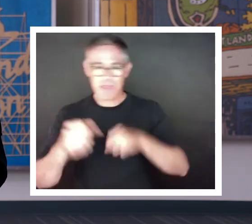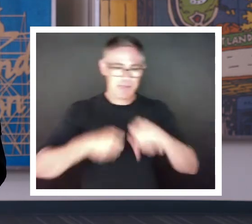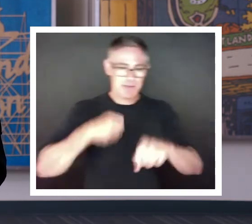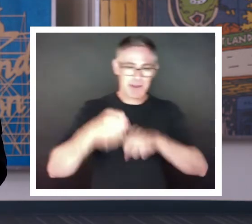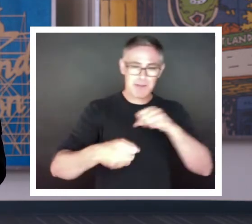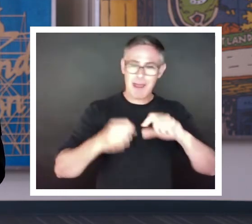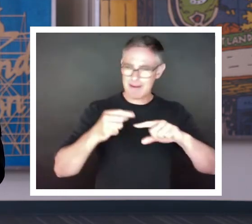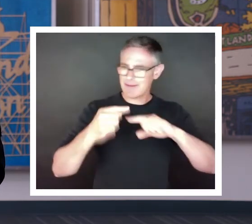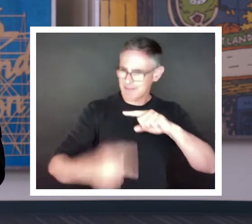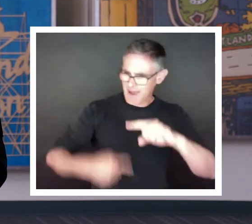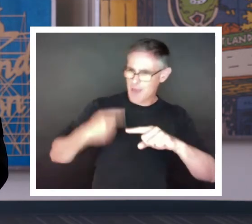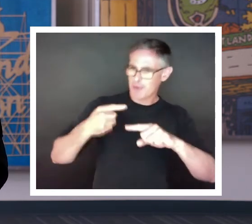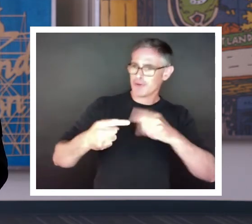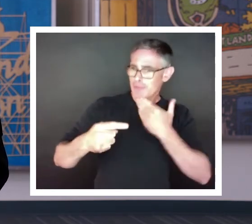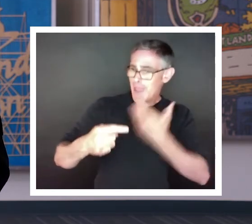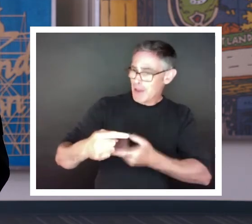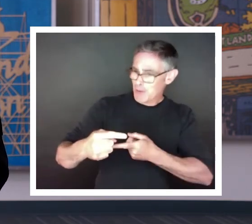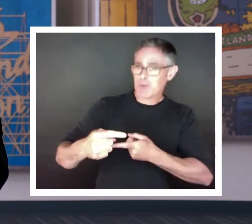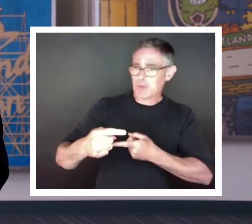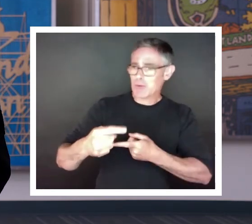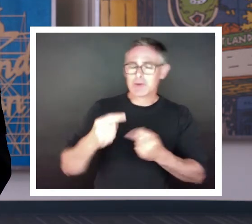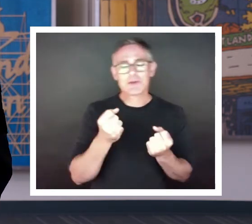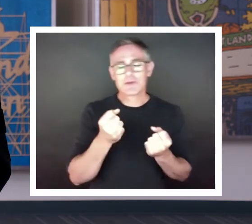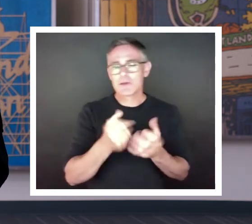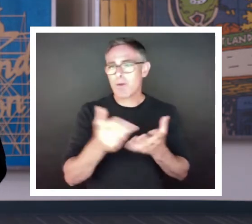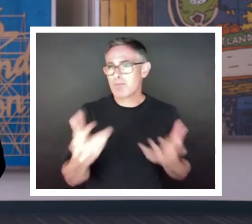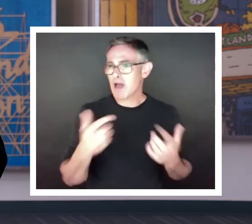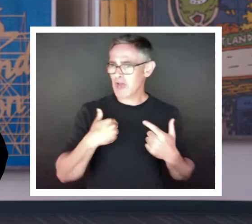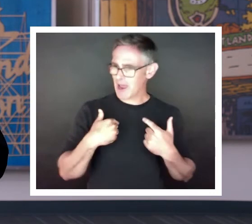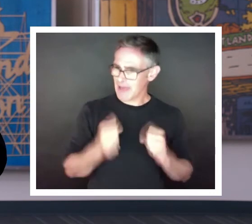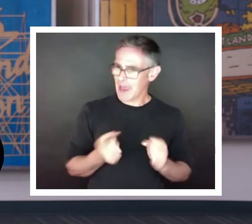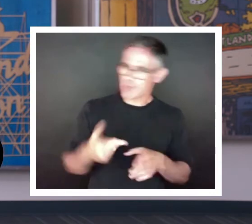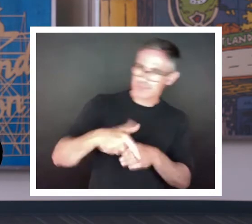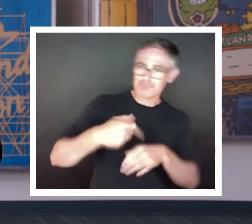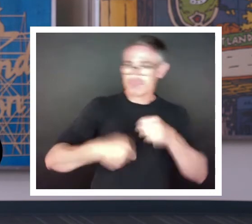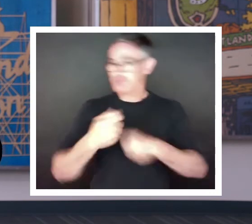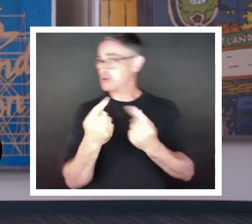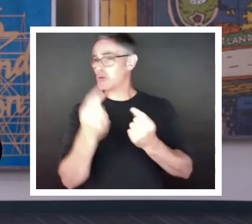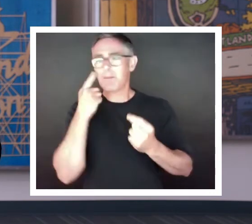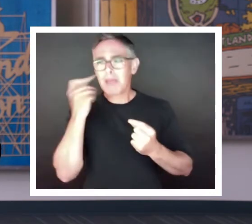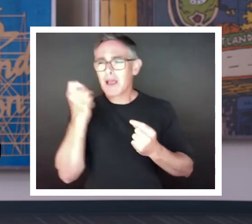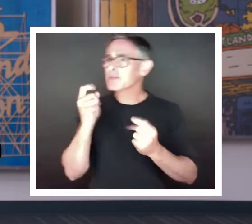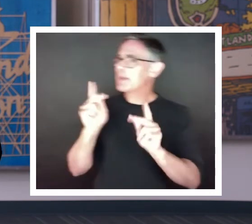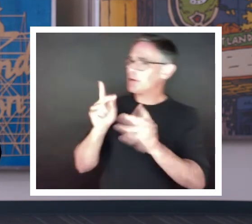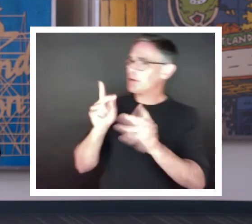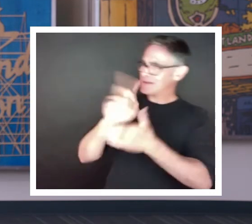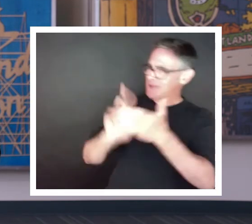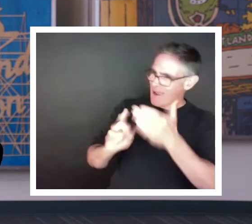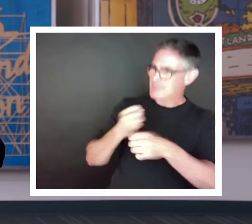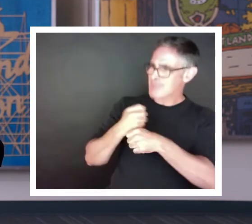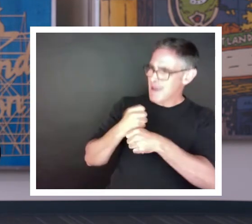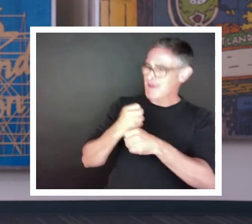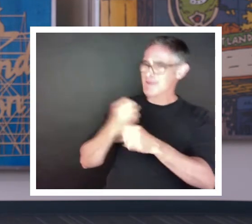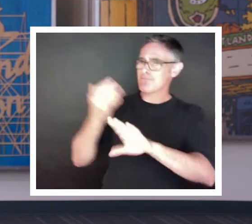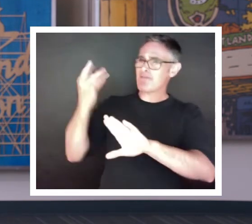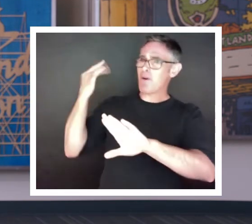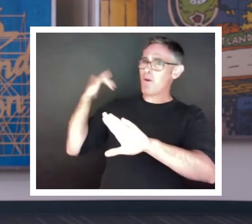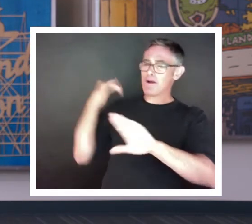There's so much I can do because of so many who came before and laid the groundwork. We are in this world together.